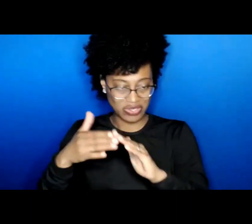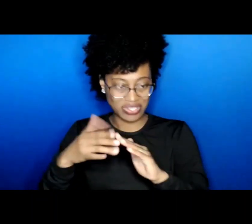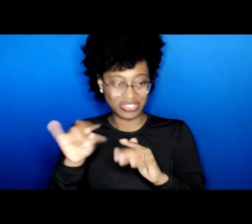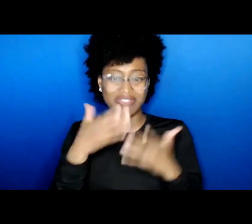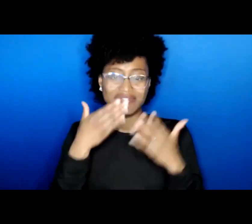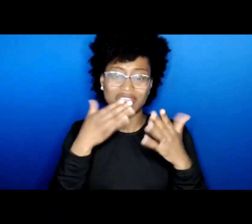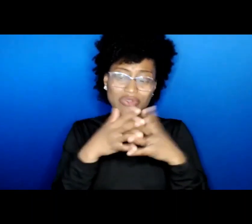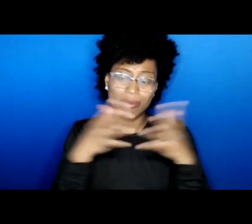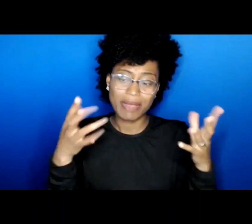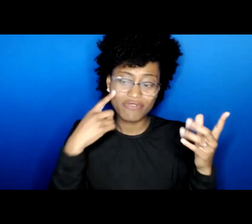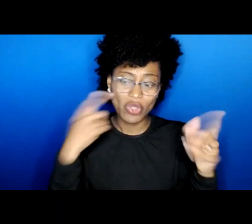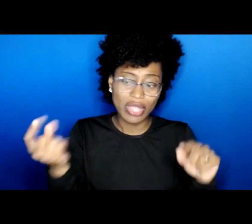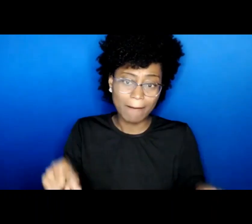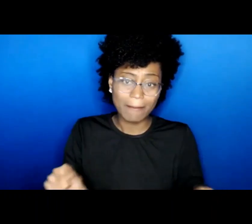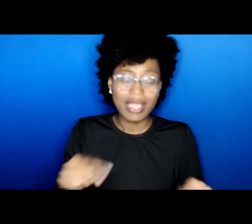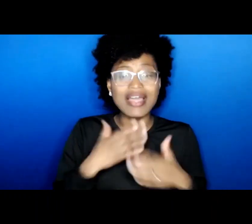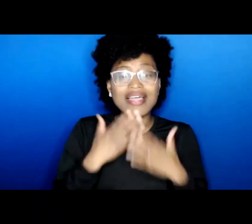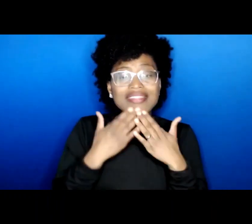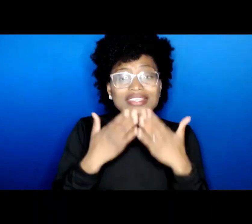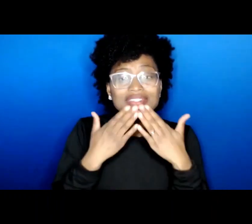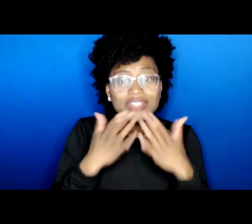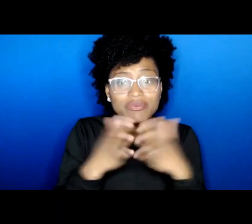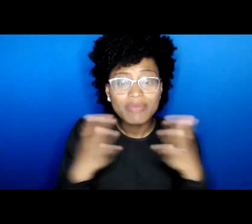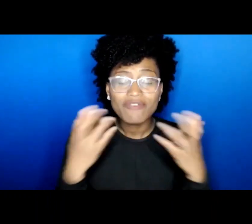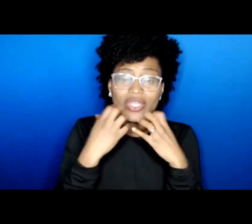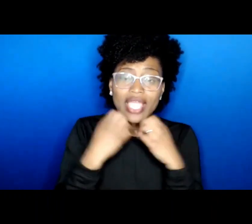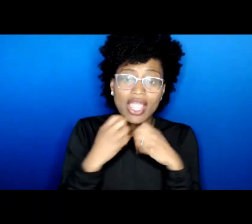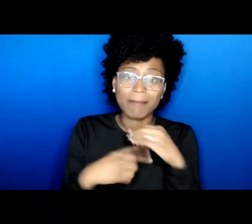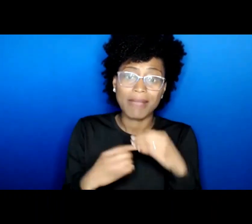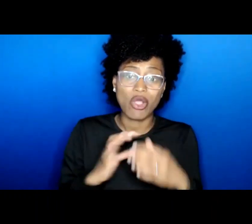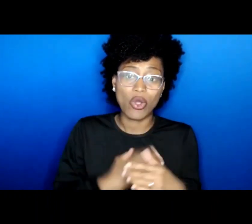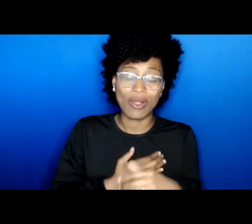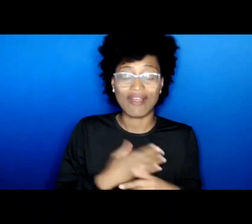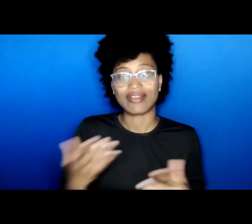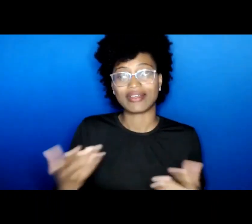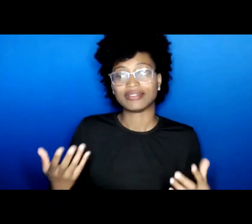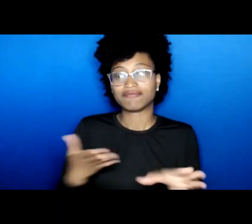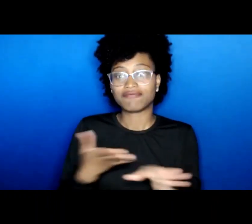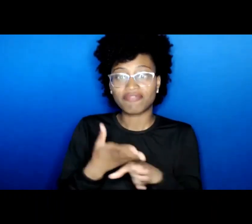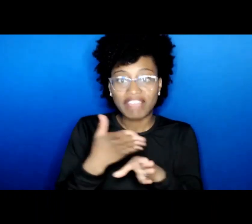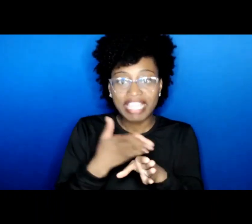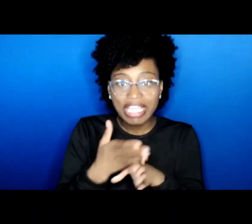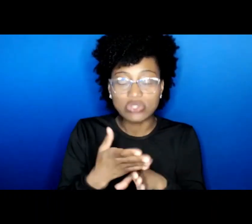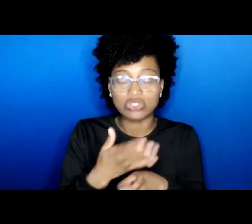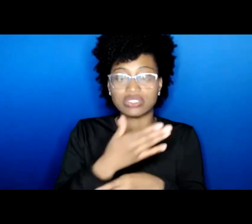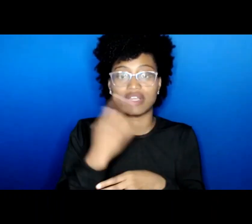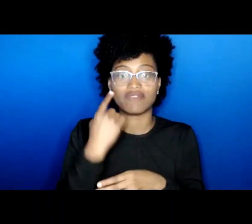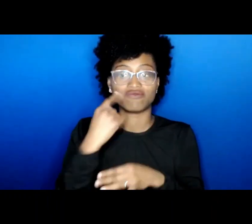07:47:32 I want to thank you for caring about our field, for taking the time to